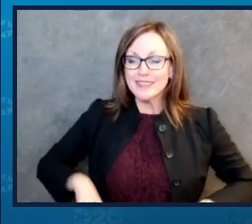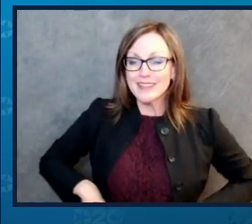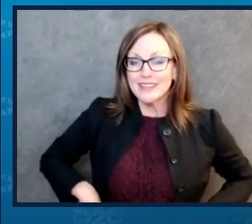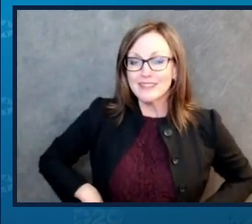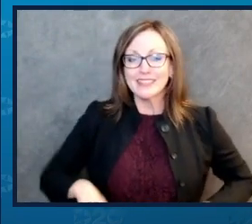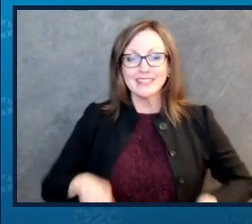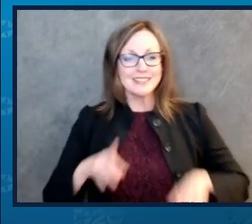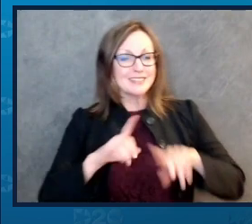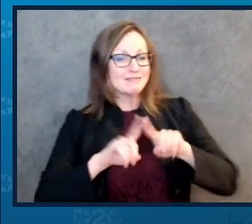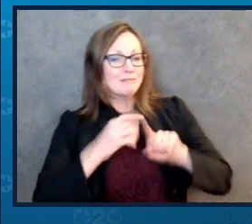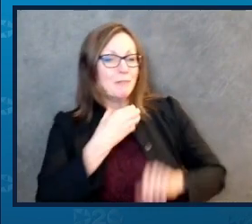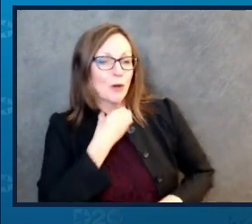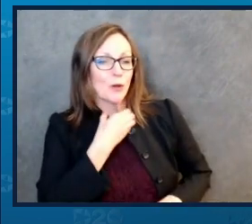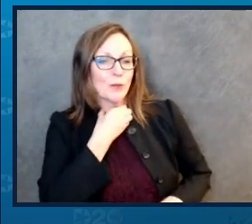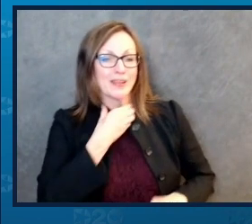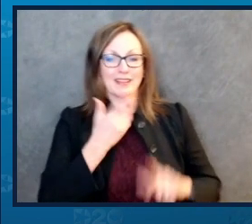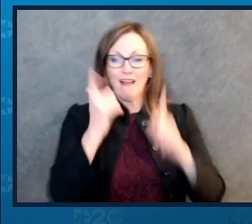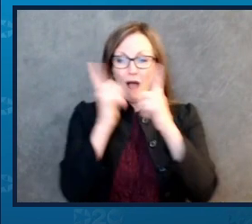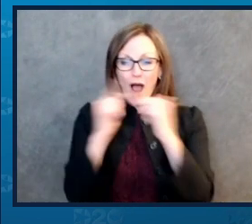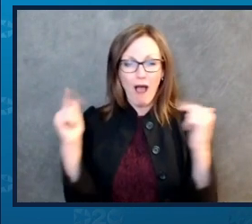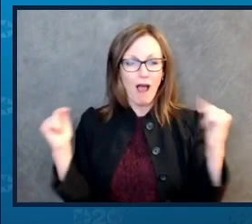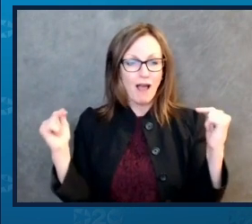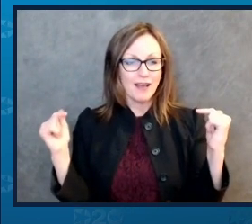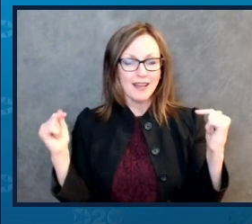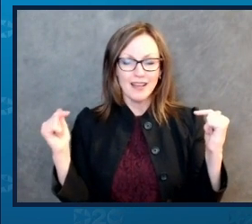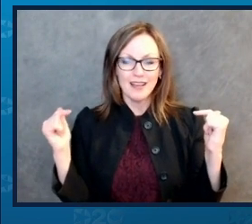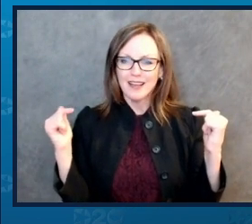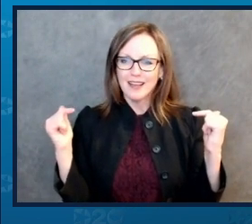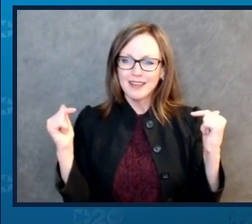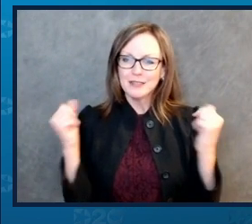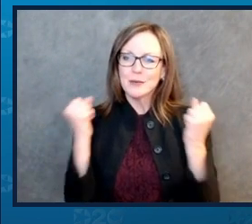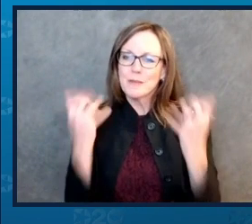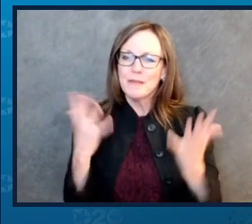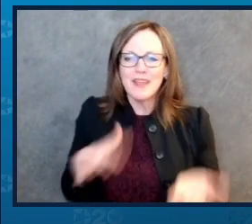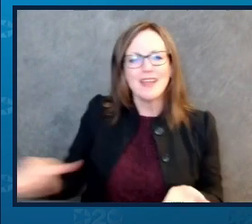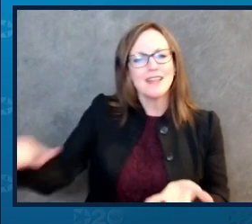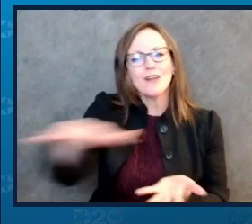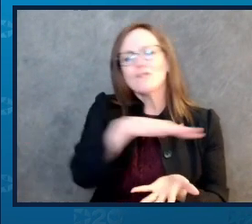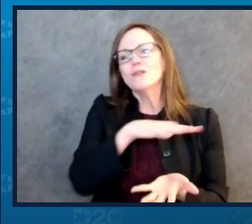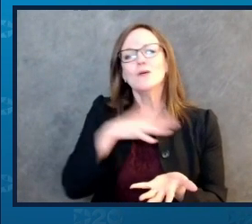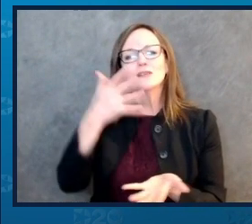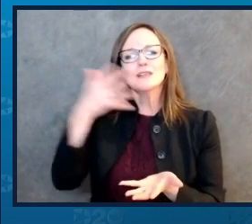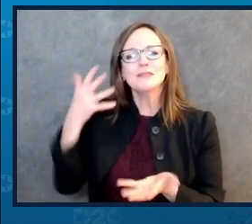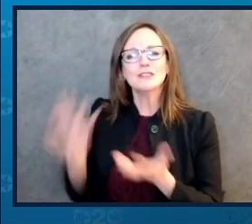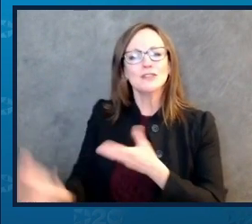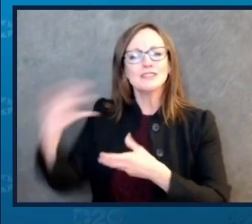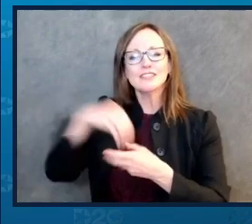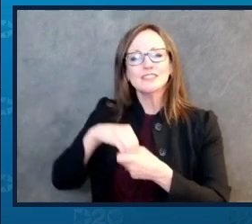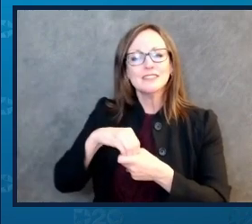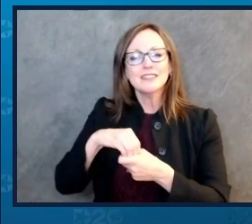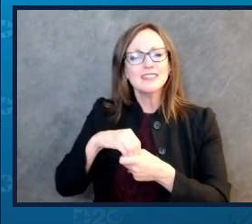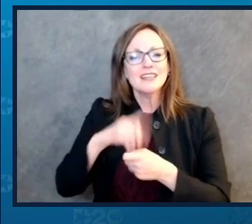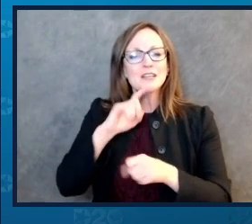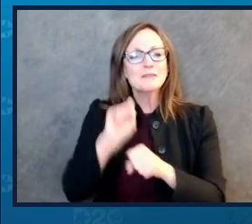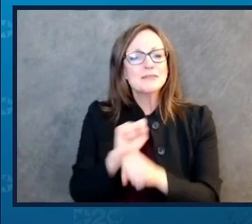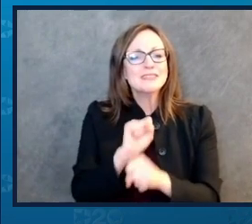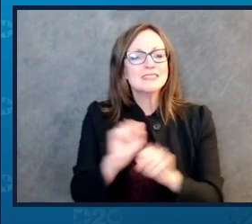WHO PROTECT US.